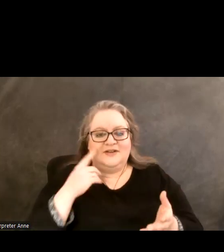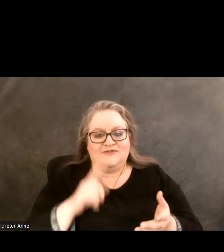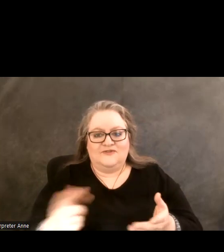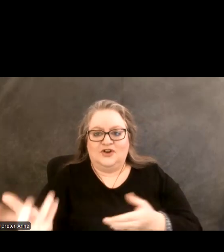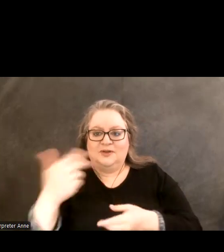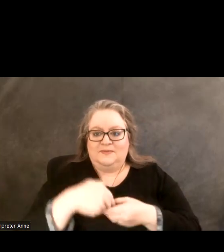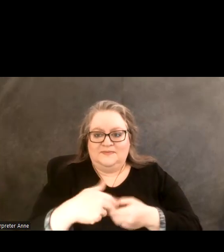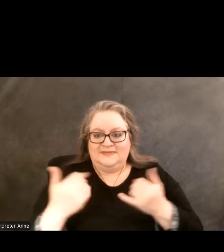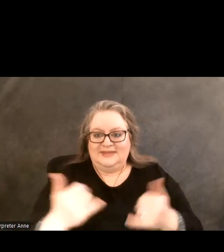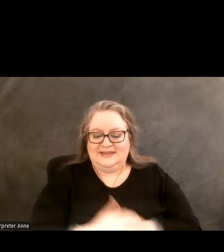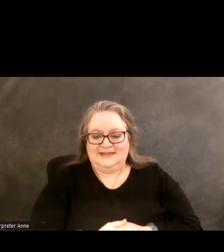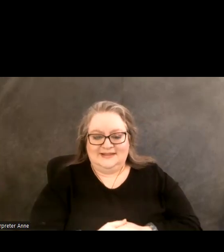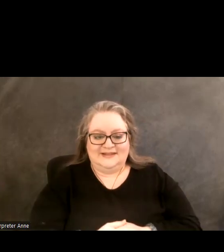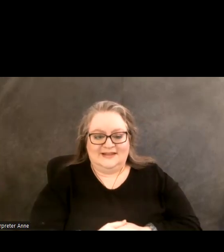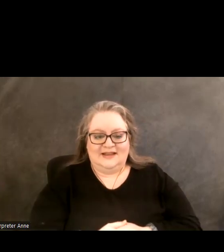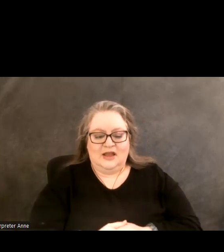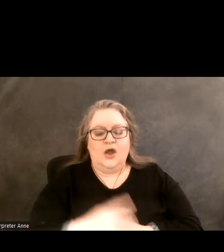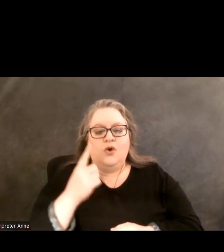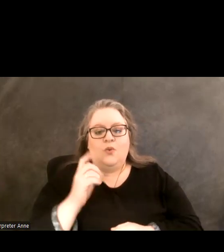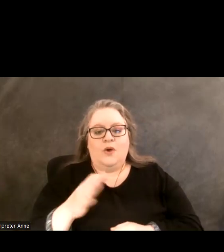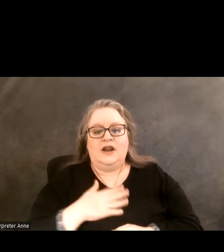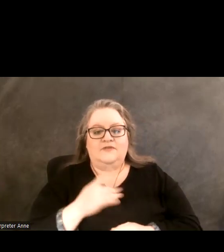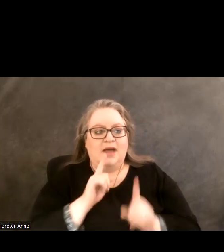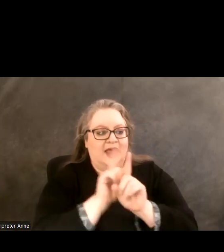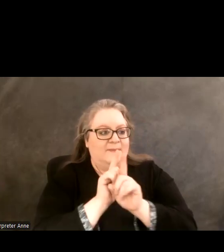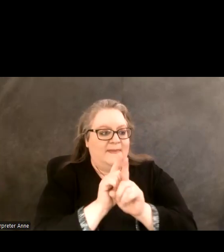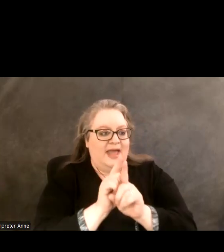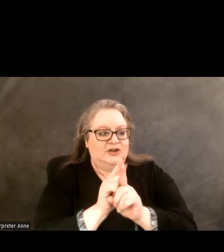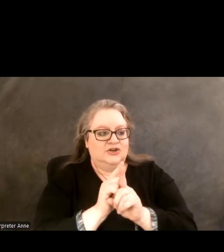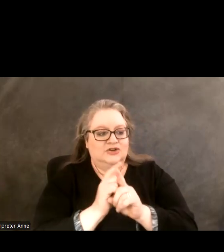here. You know, one of my mentors and dear friends, Bara